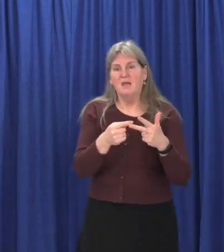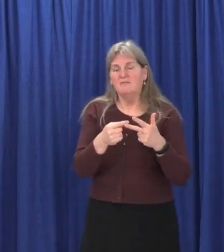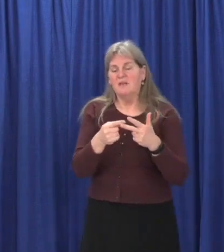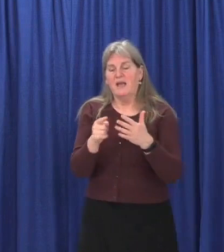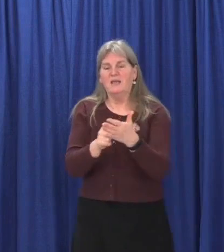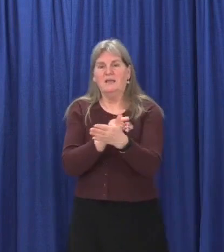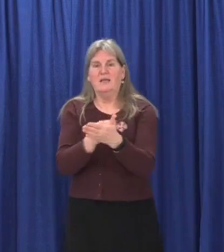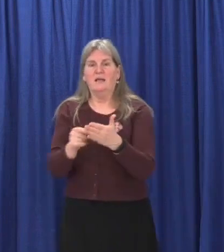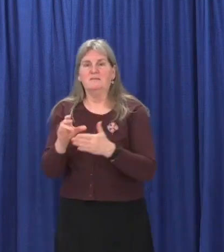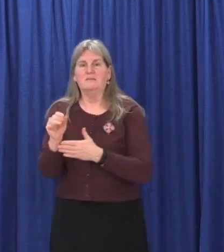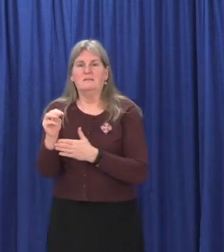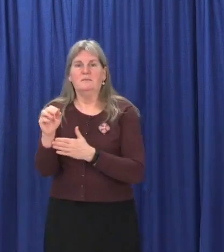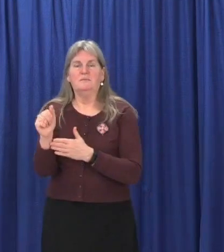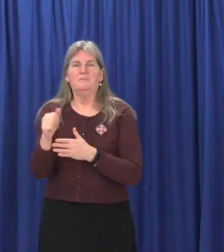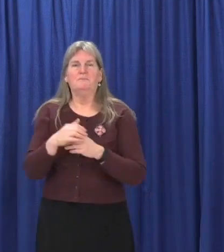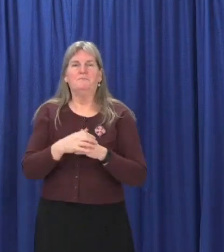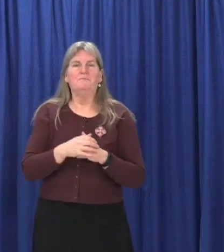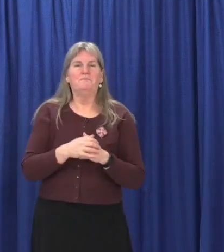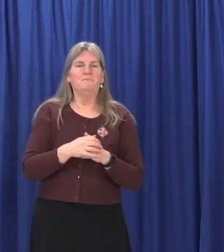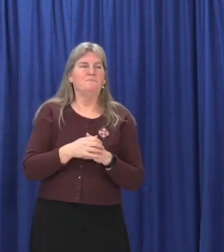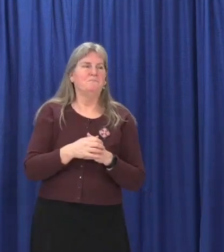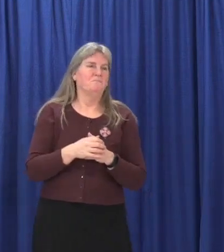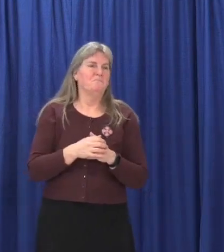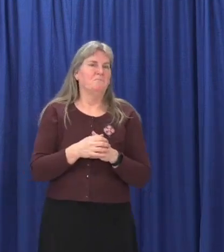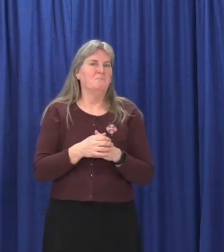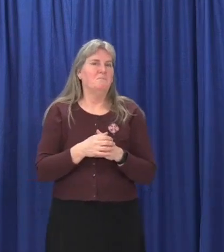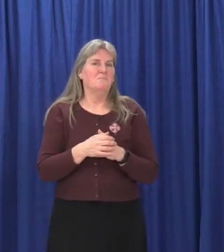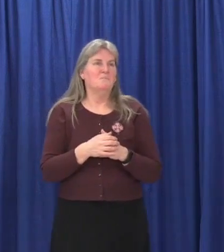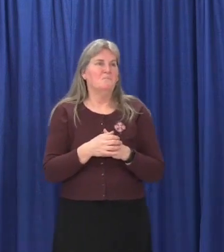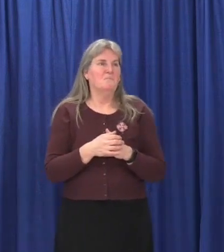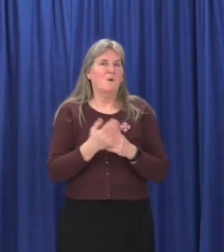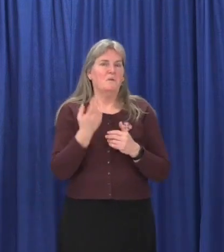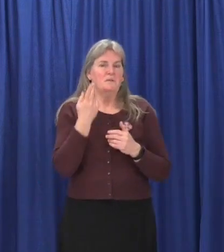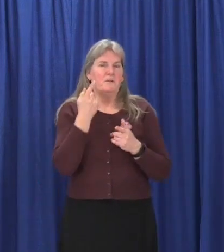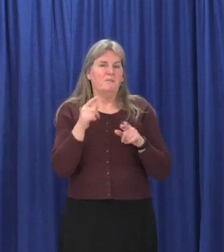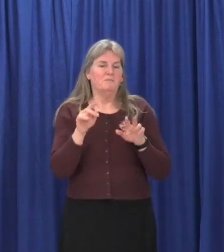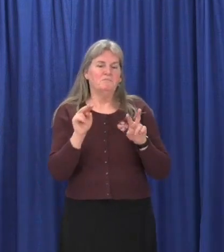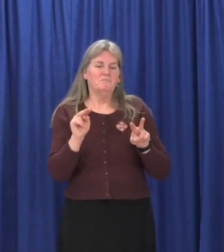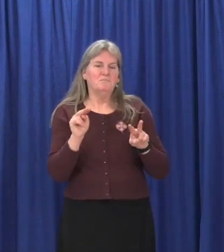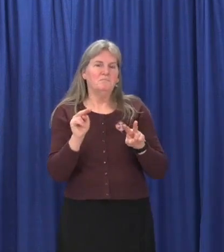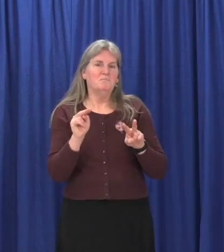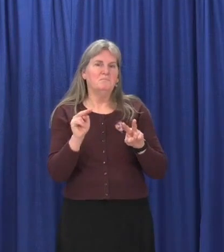packaging themselves up in due time. Thank you. Brianna,